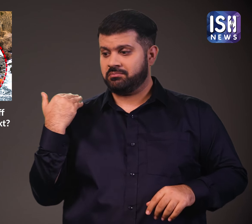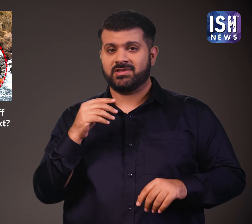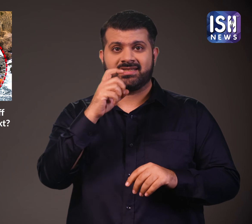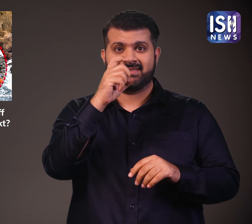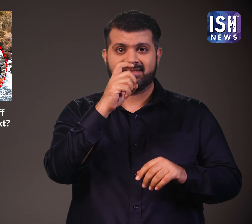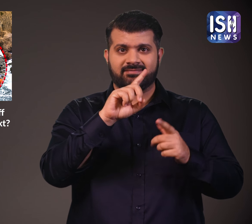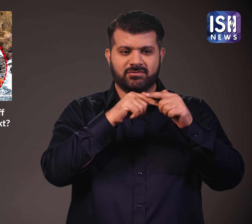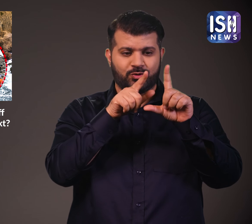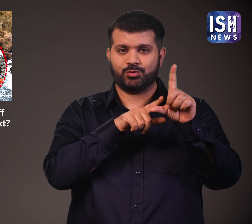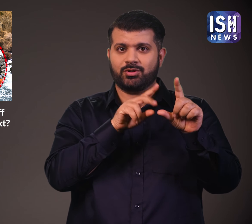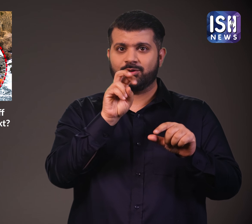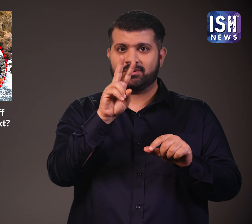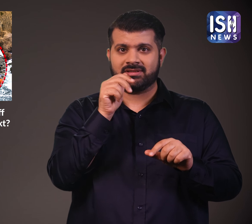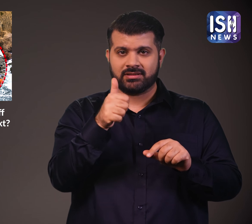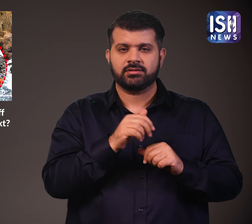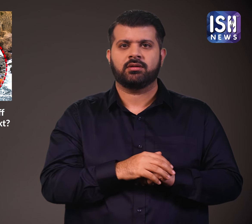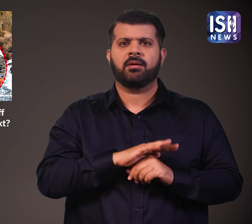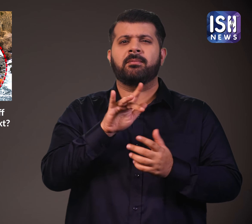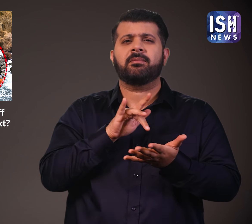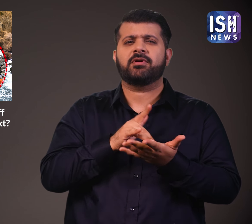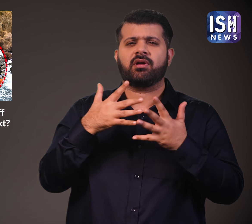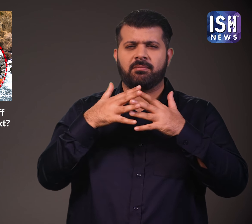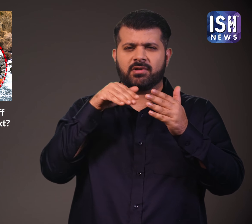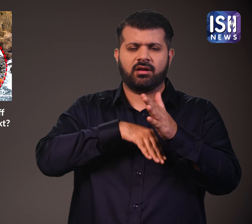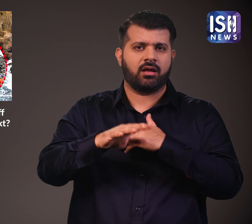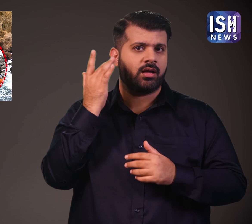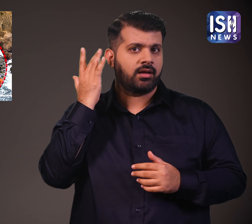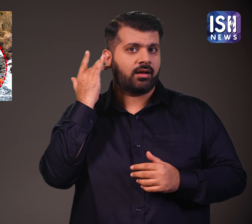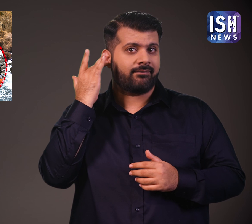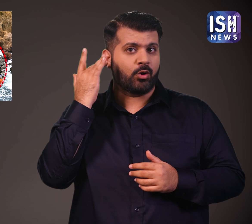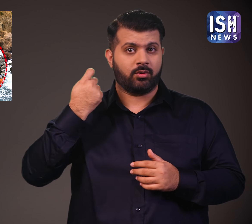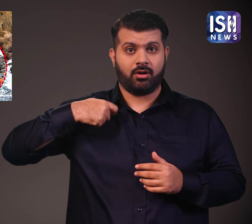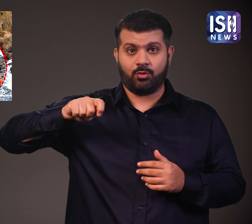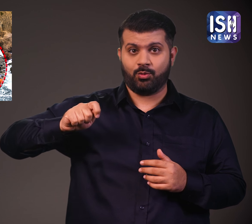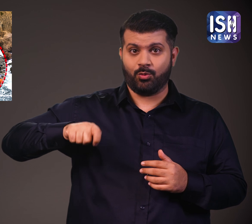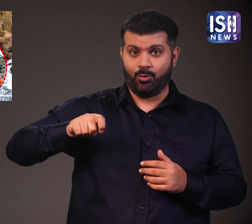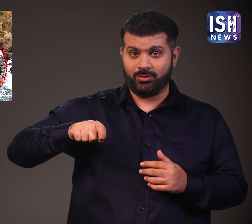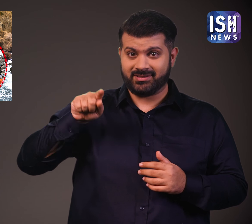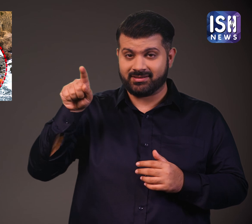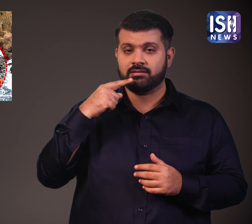On 7th July 2026, a California court